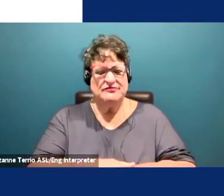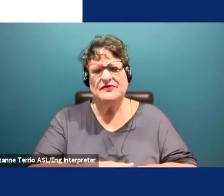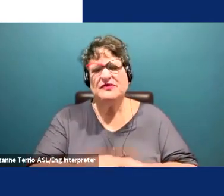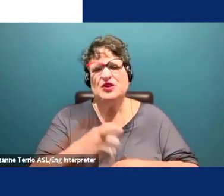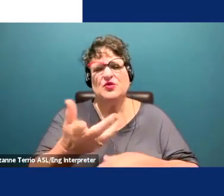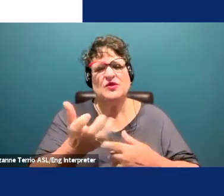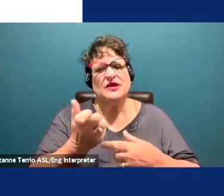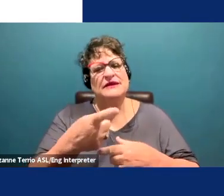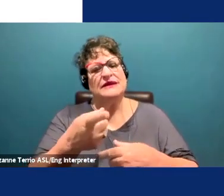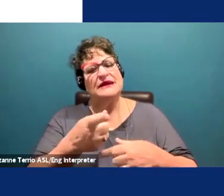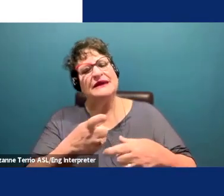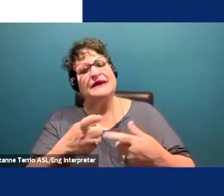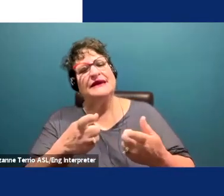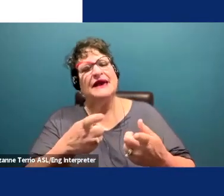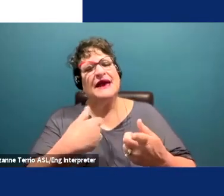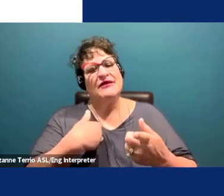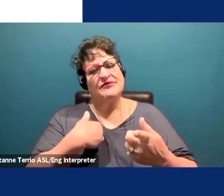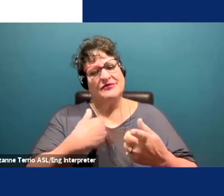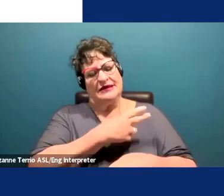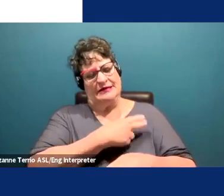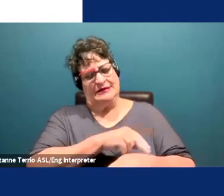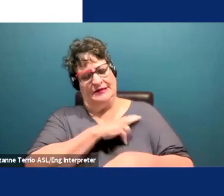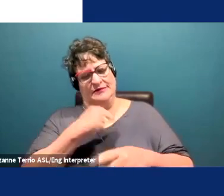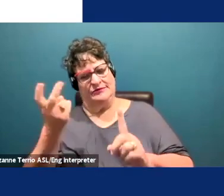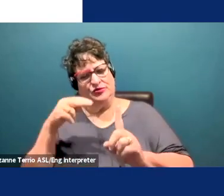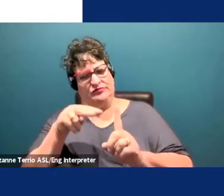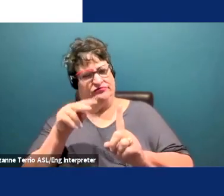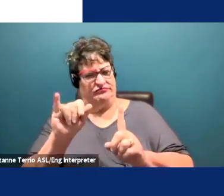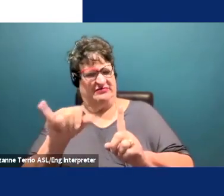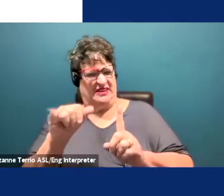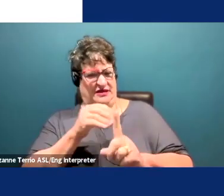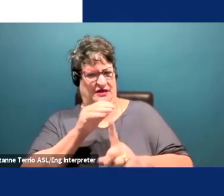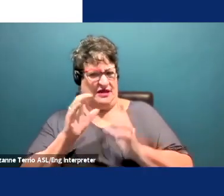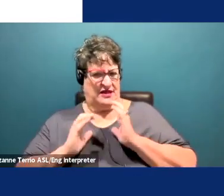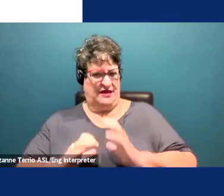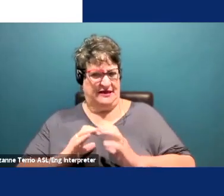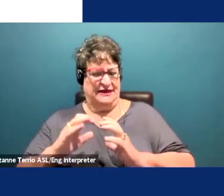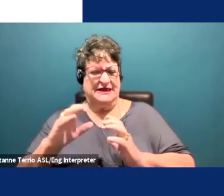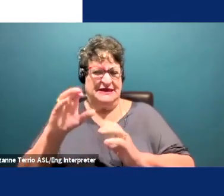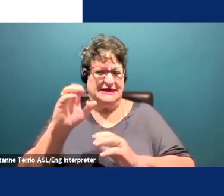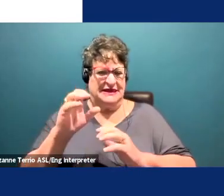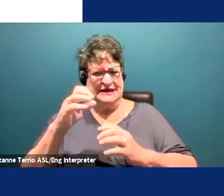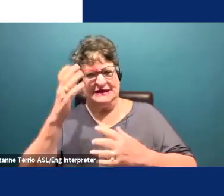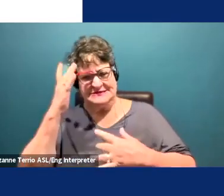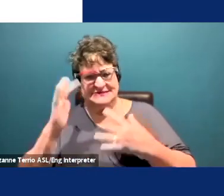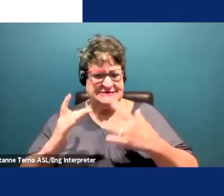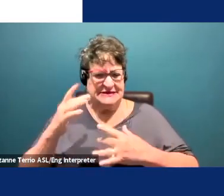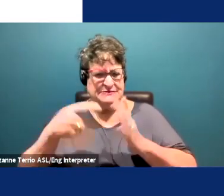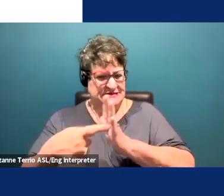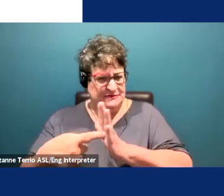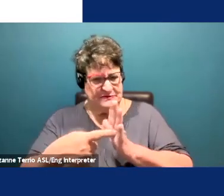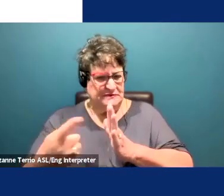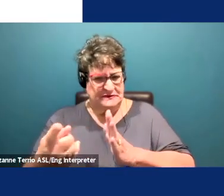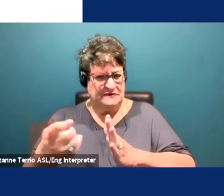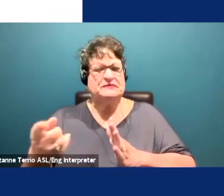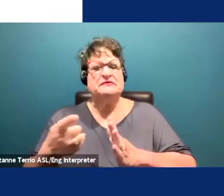a clinical perspective of your client's symptoms, even if not all of the symptoms look the same for every single person, because it can help you navigate